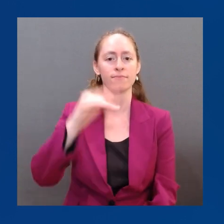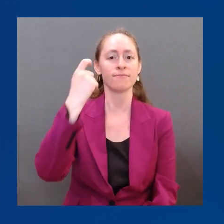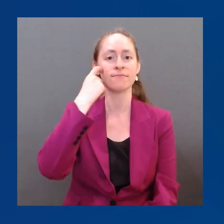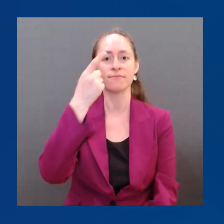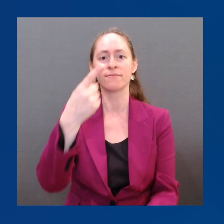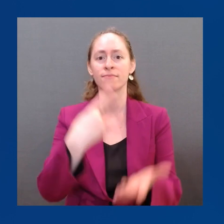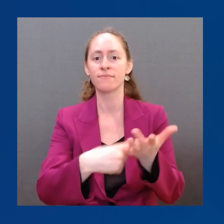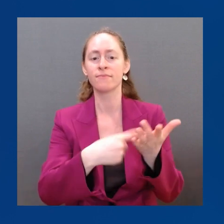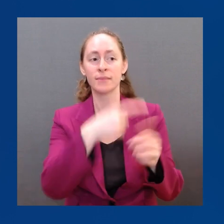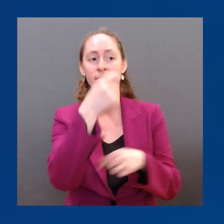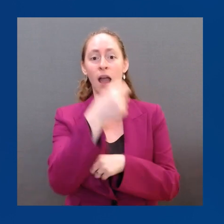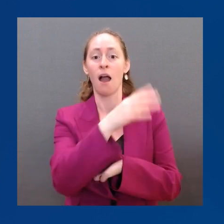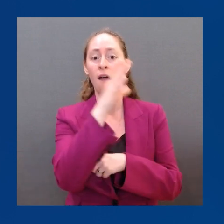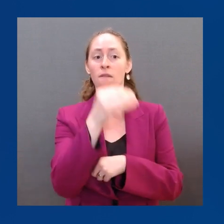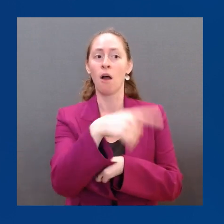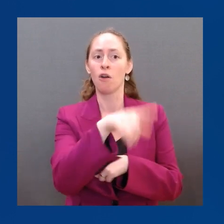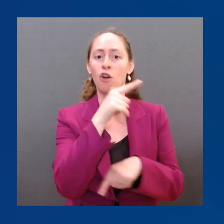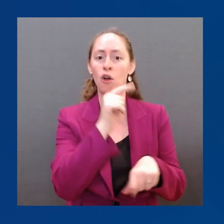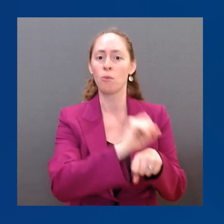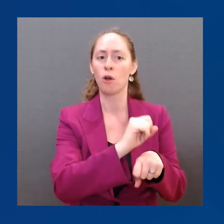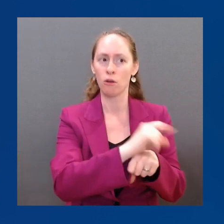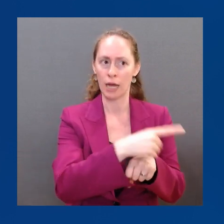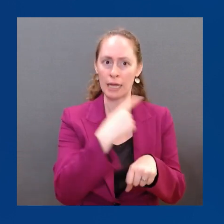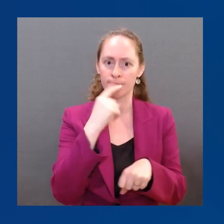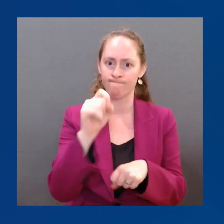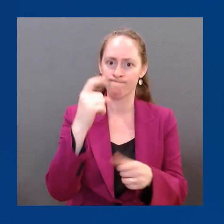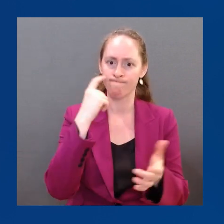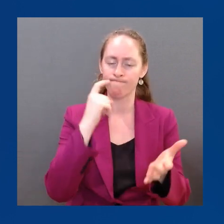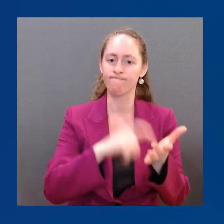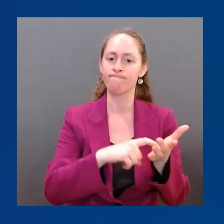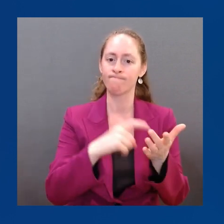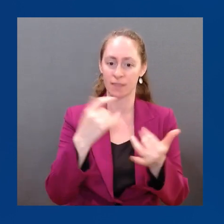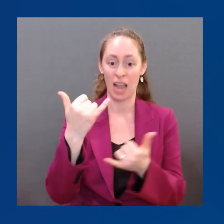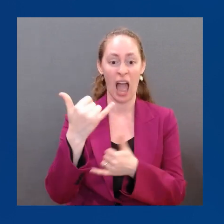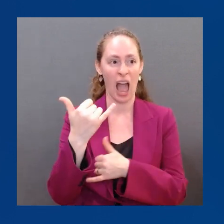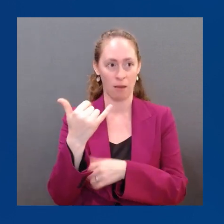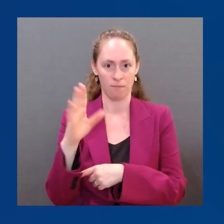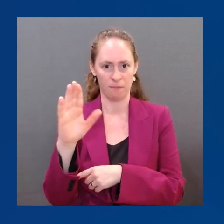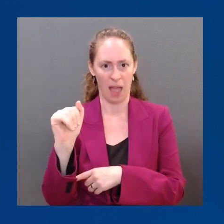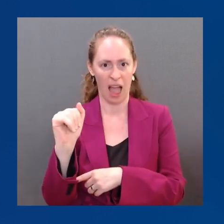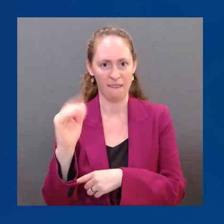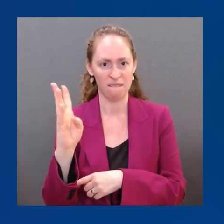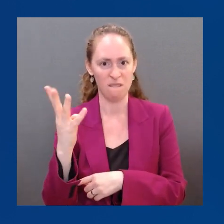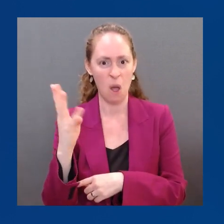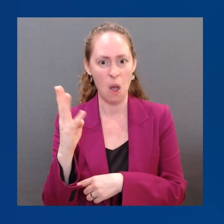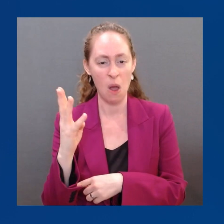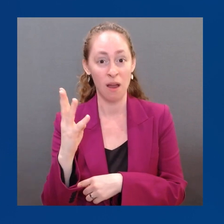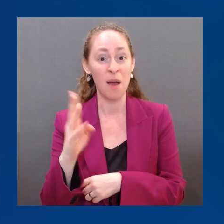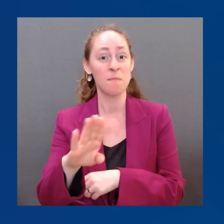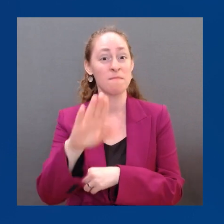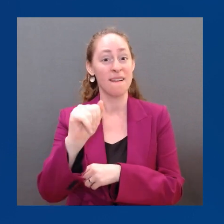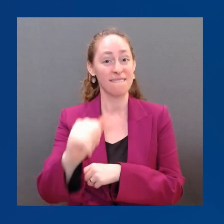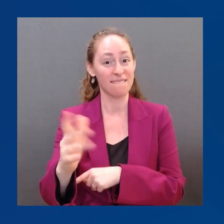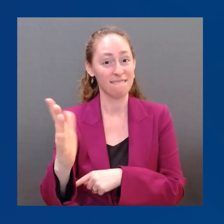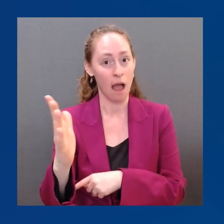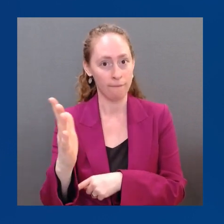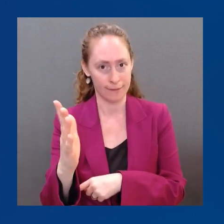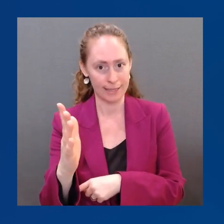they are seeing a BA.4 and BA.5. BA.4, particularly in the West Cape --